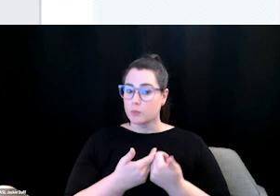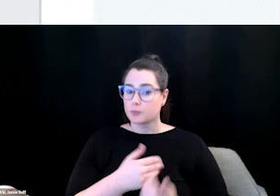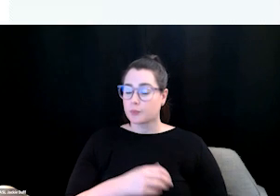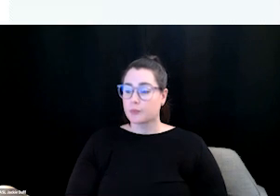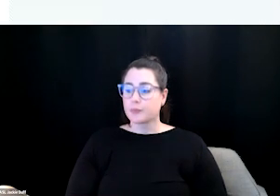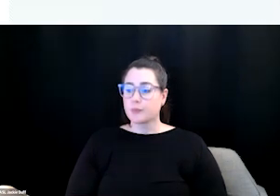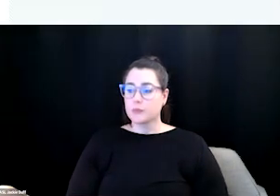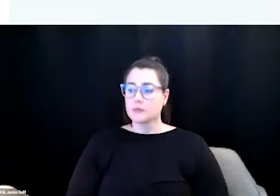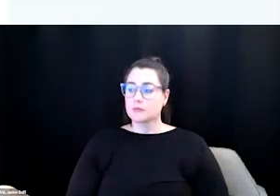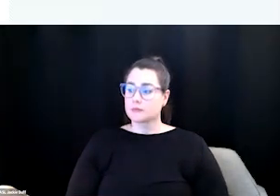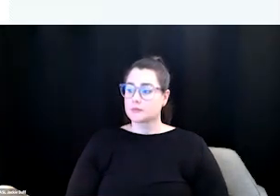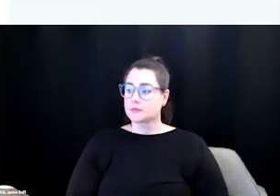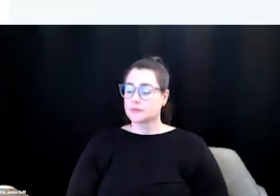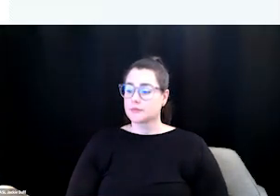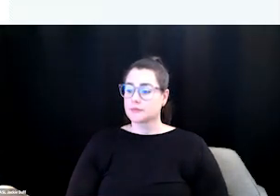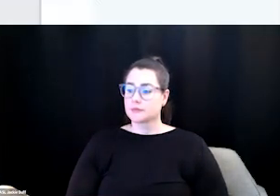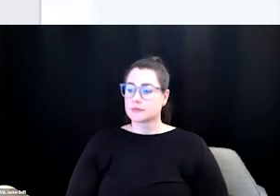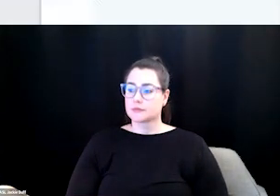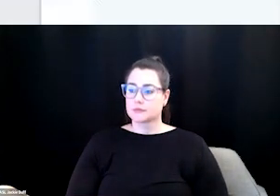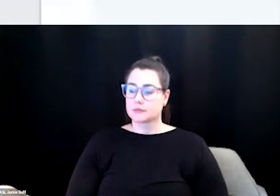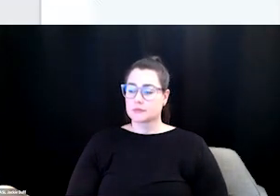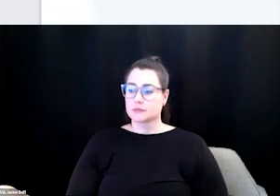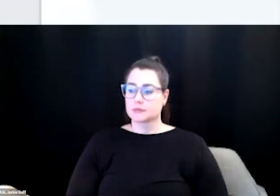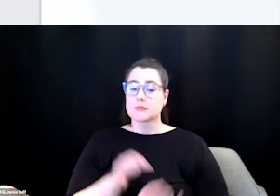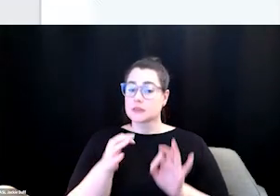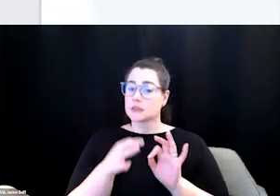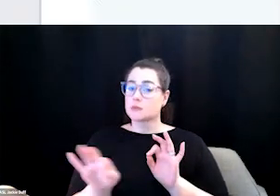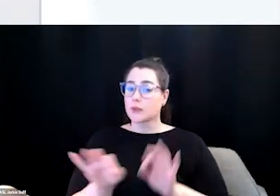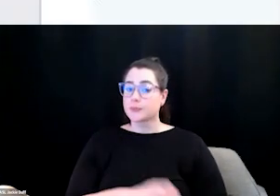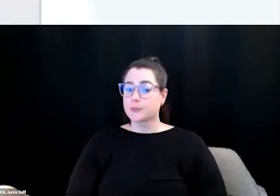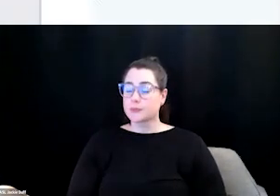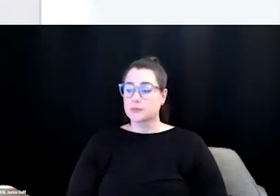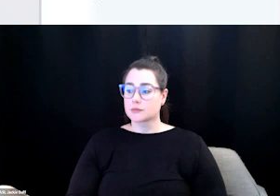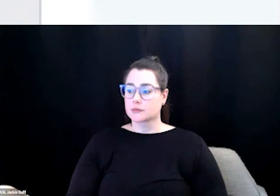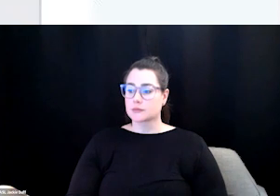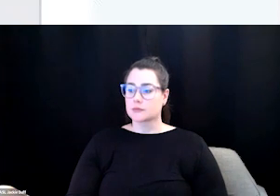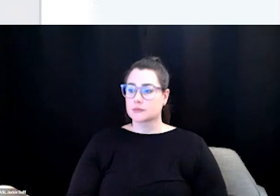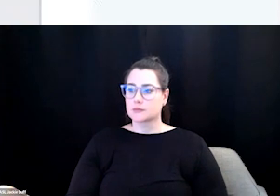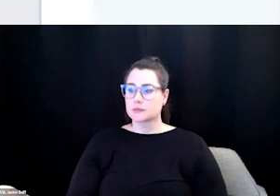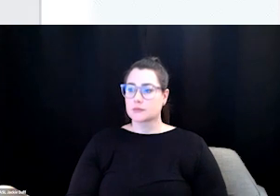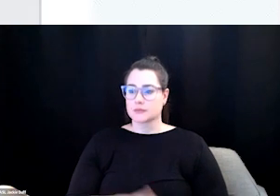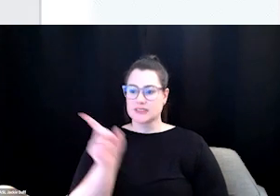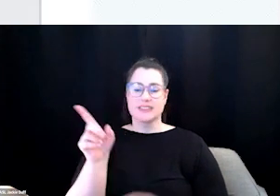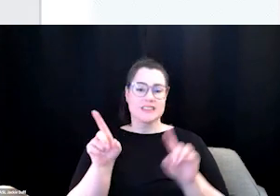And it's quite simple. So right now, I'm logged in on a test site. So this is no longer production.